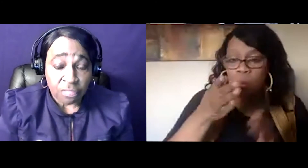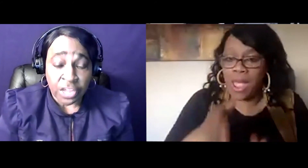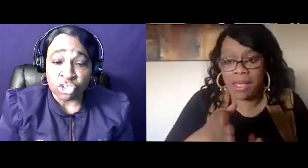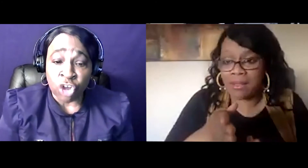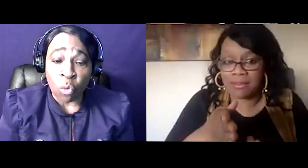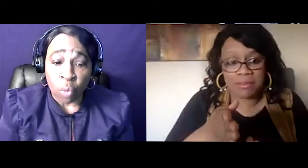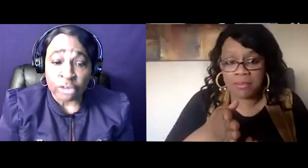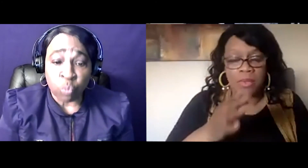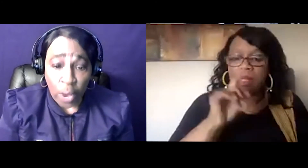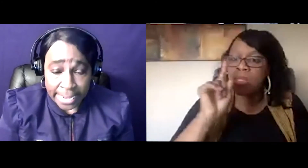There's no one way.